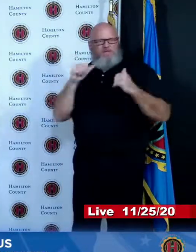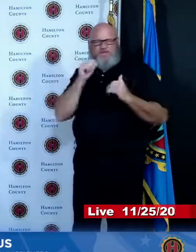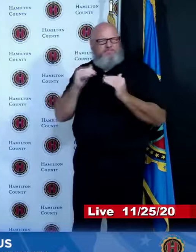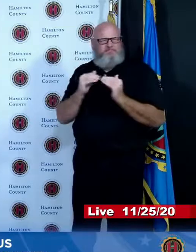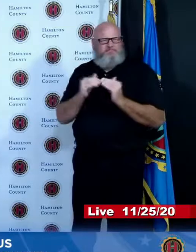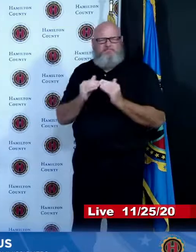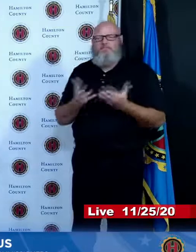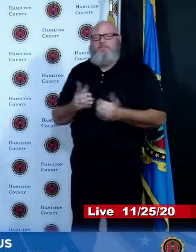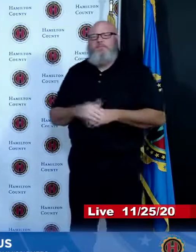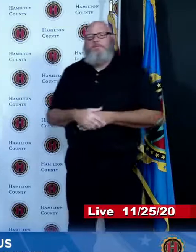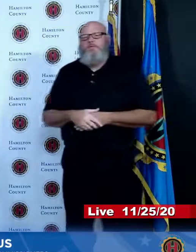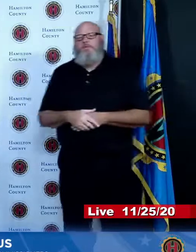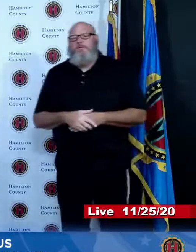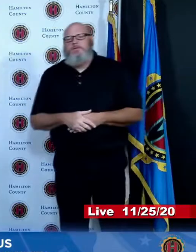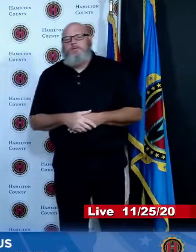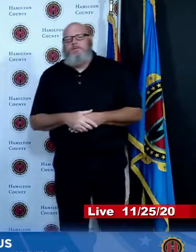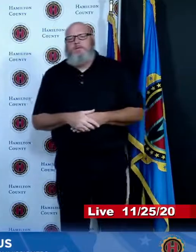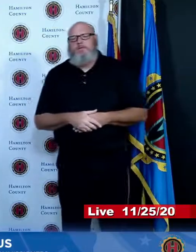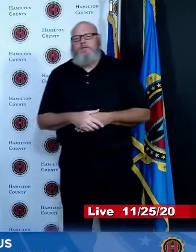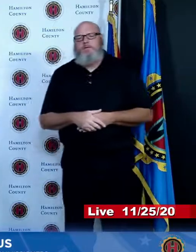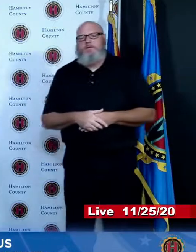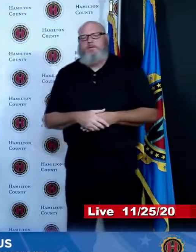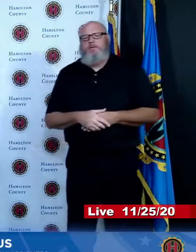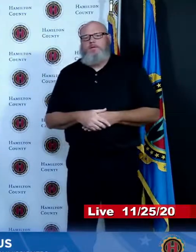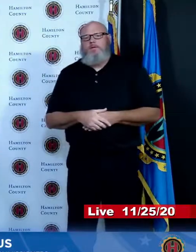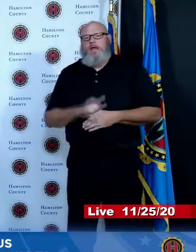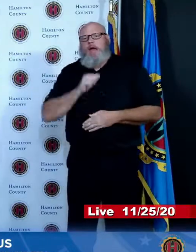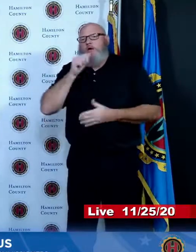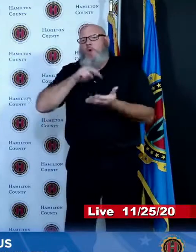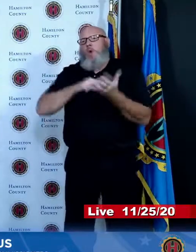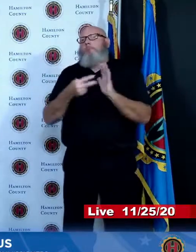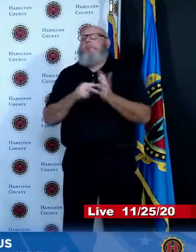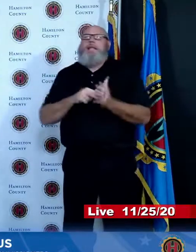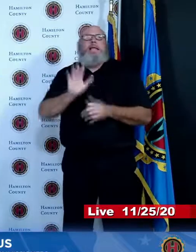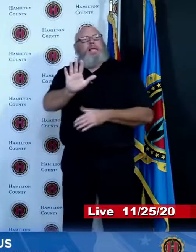is joining us virtually and so Megan with that I'm going to turn it over to you